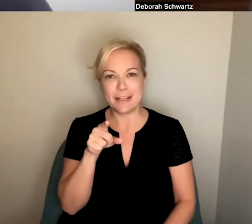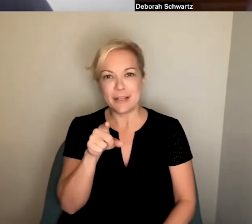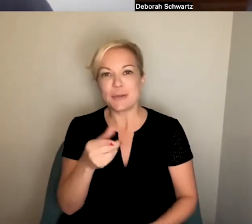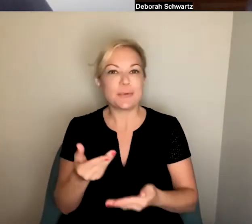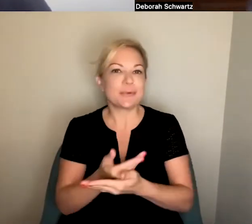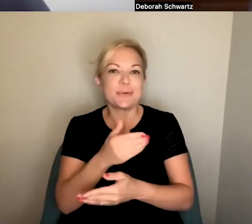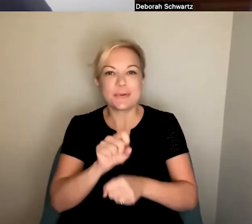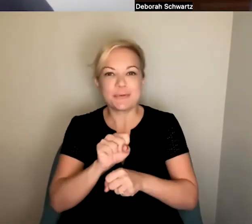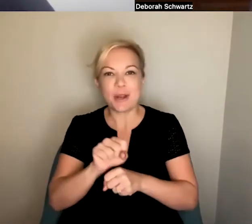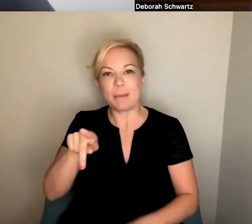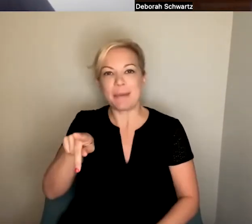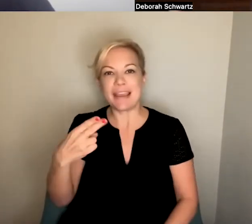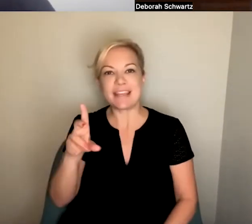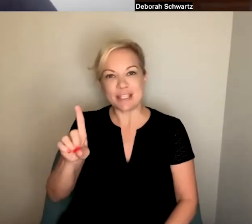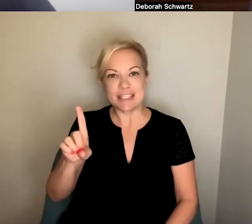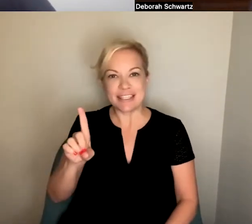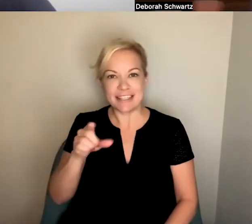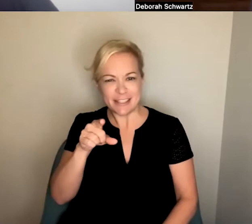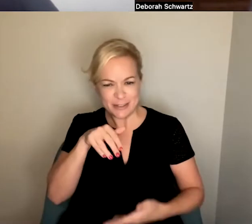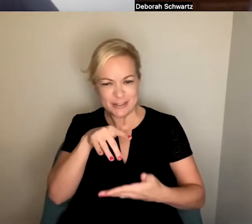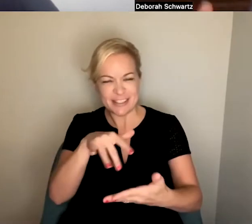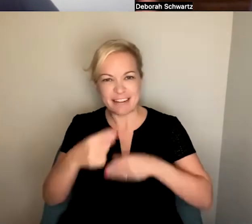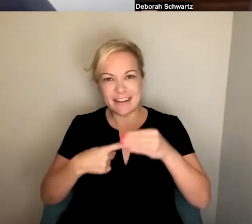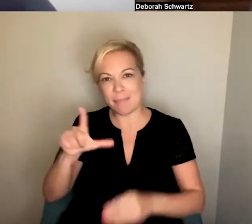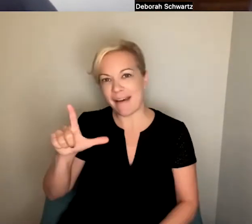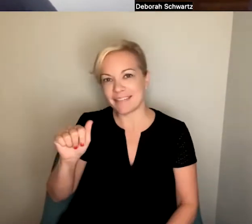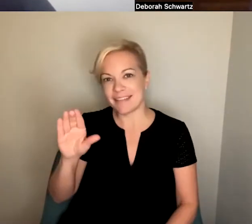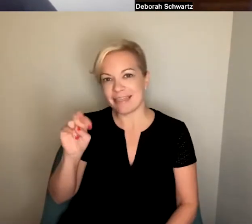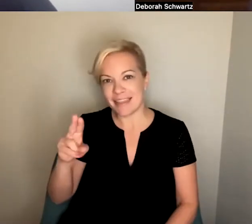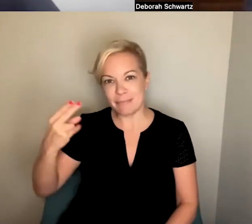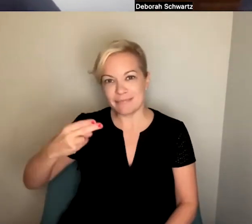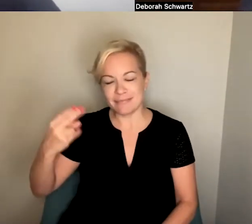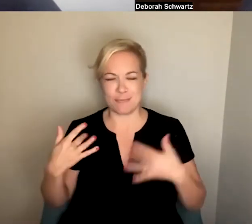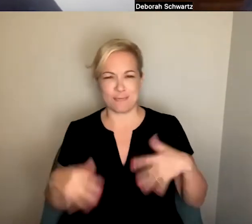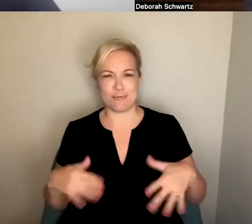PhD in labor history, which is so fascinating and wonderful, congratulations on that,